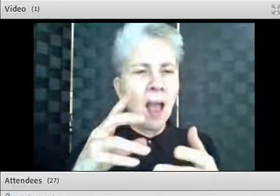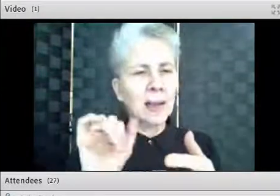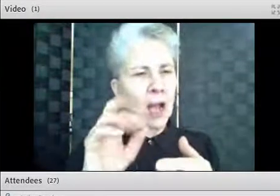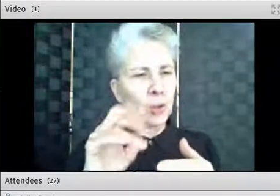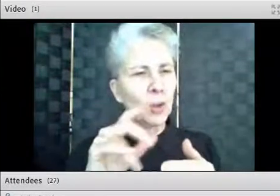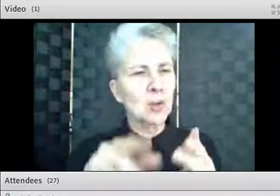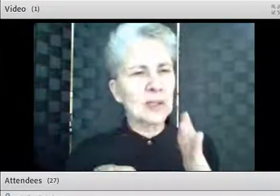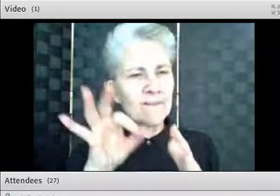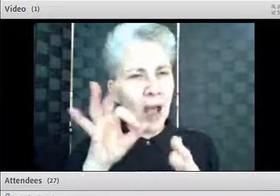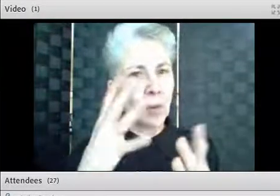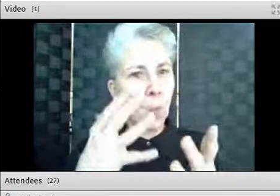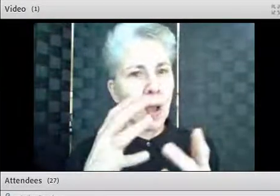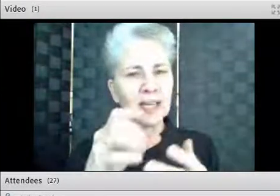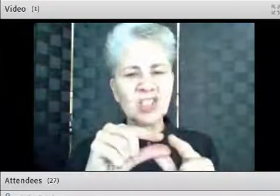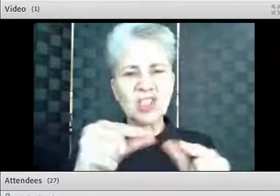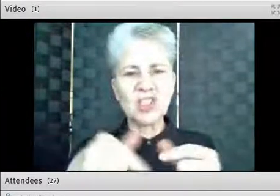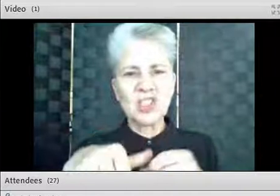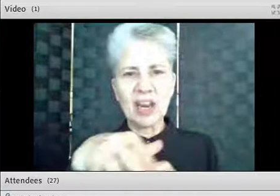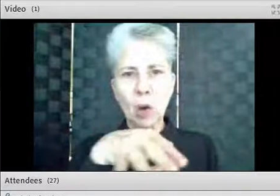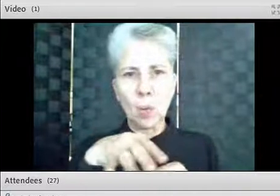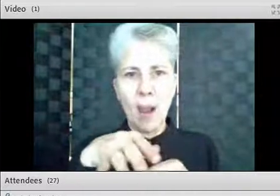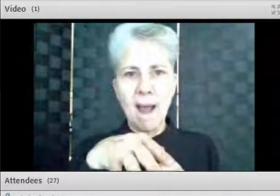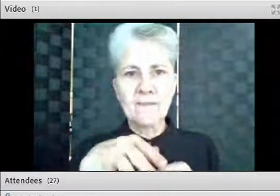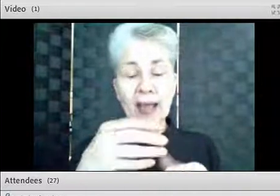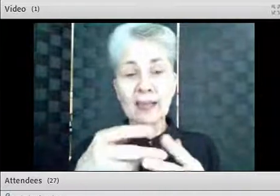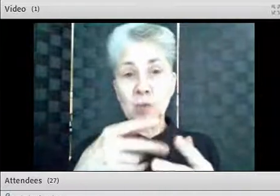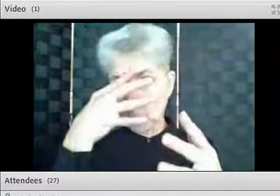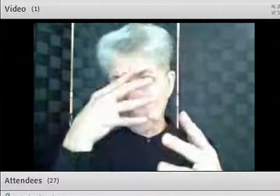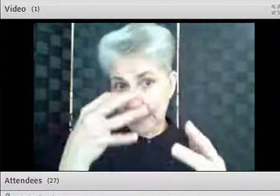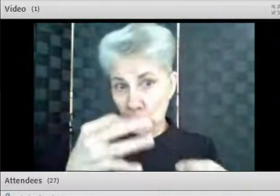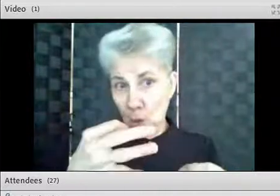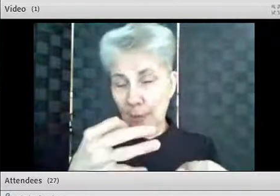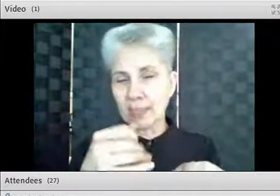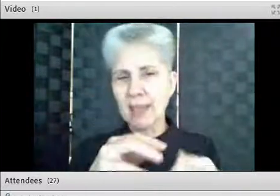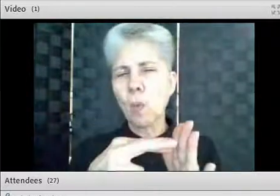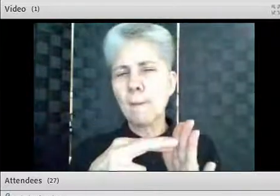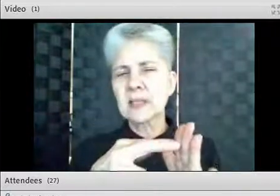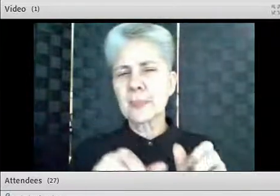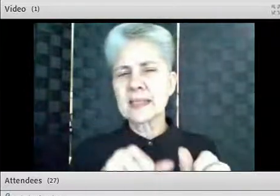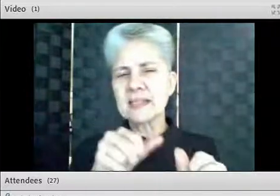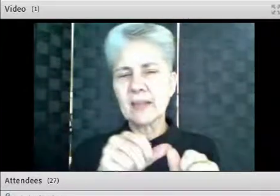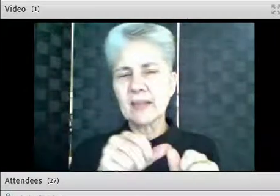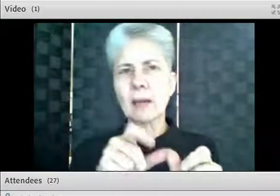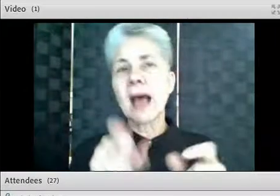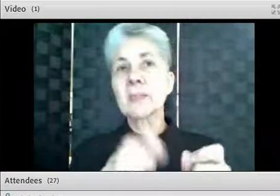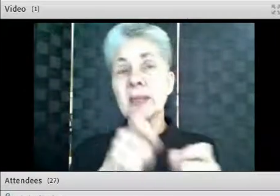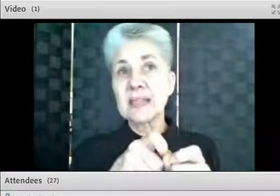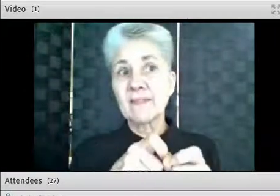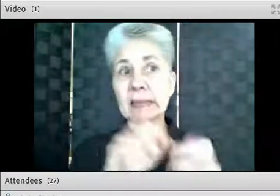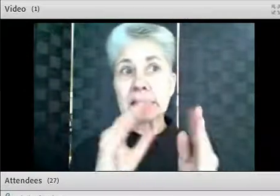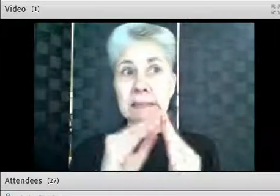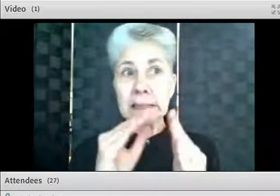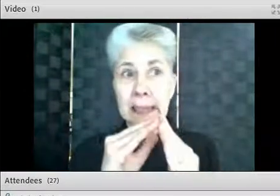Oftentimes these are predetermined Cutters that represent a specific city, county, region, country, et cetera,